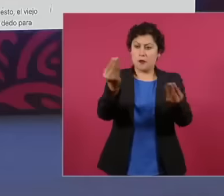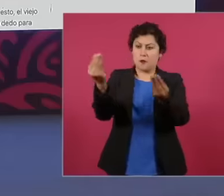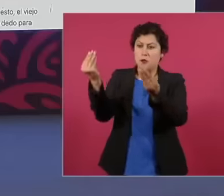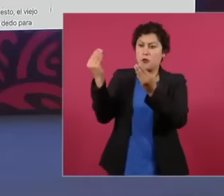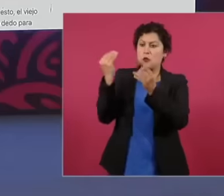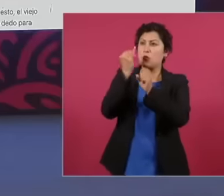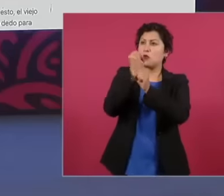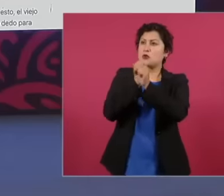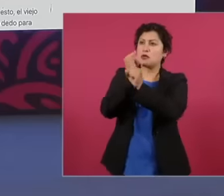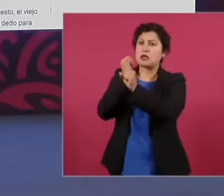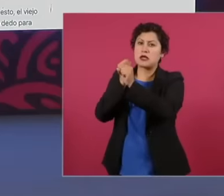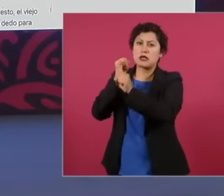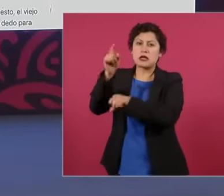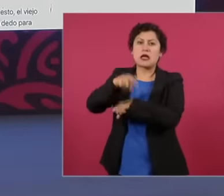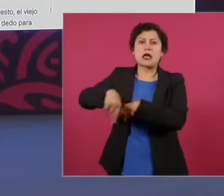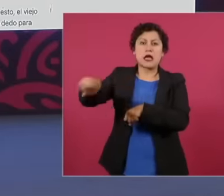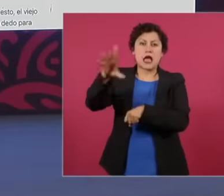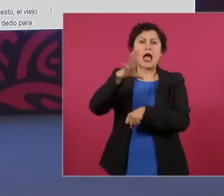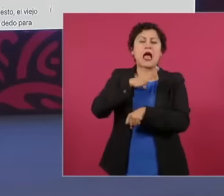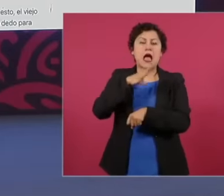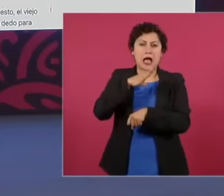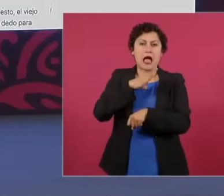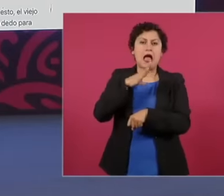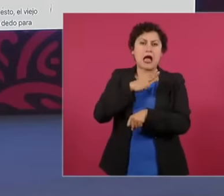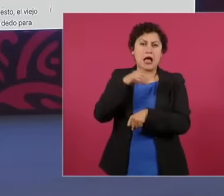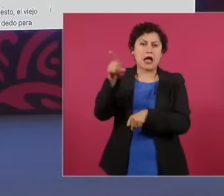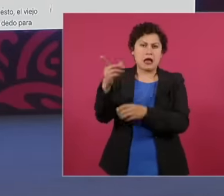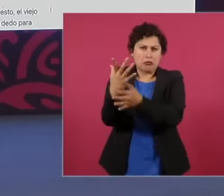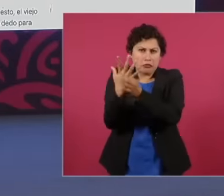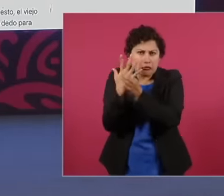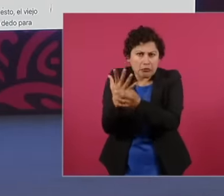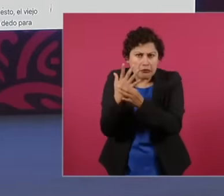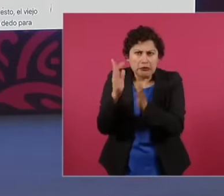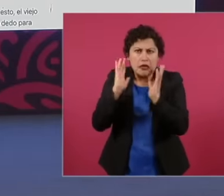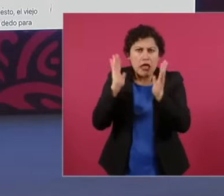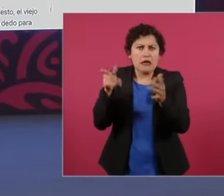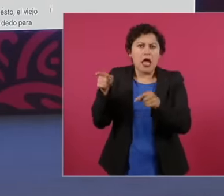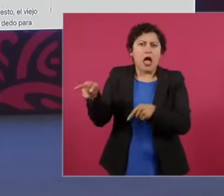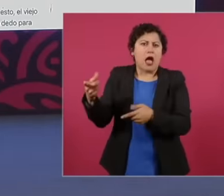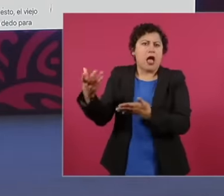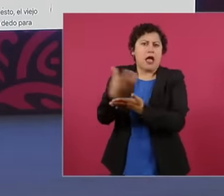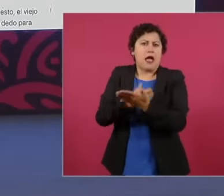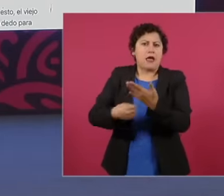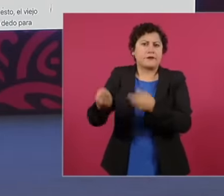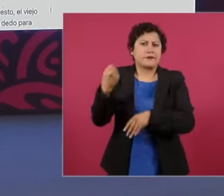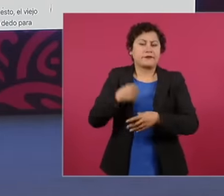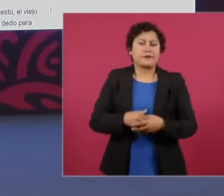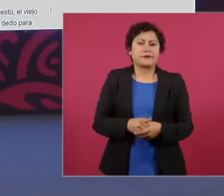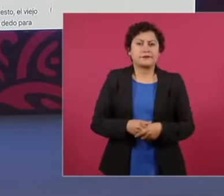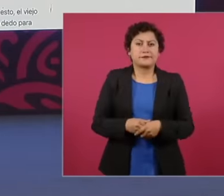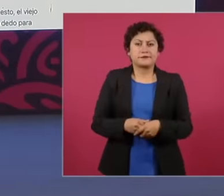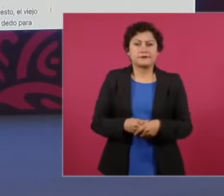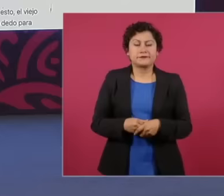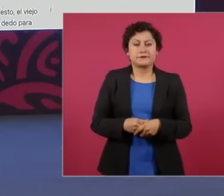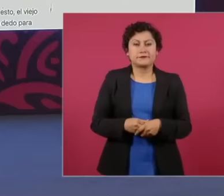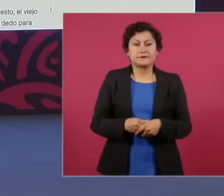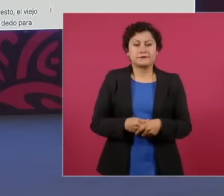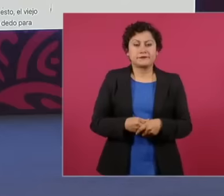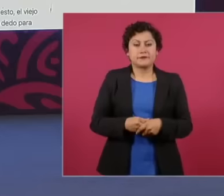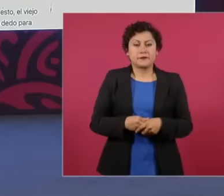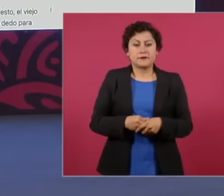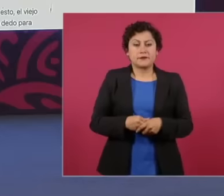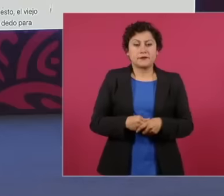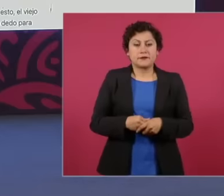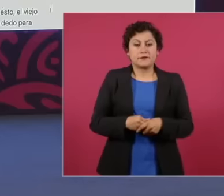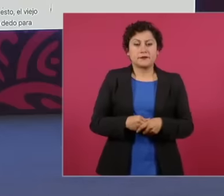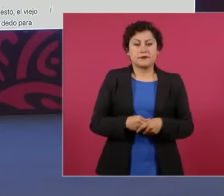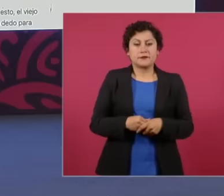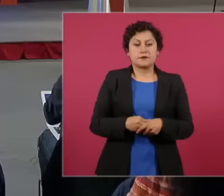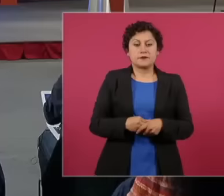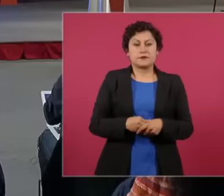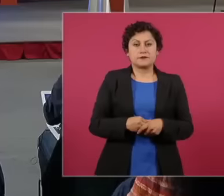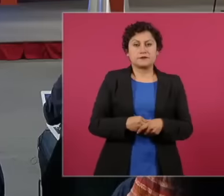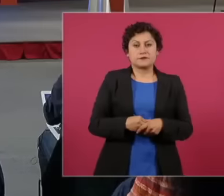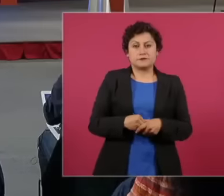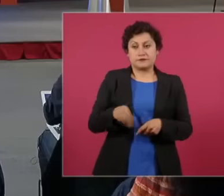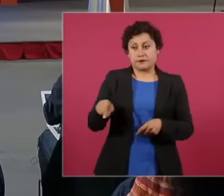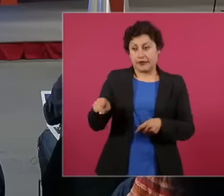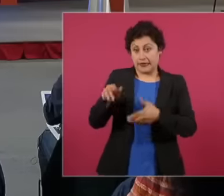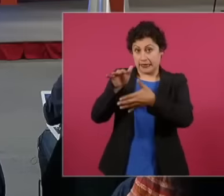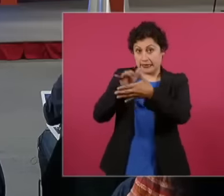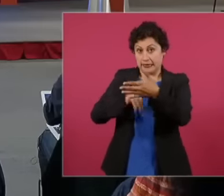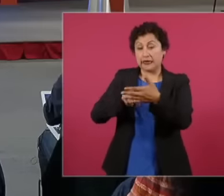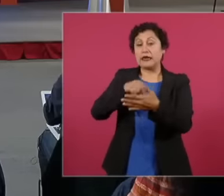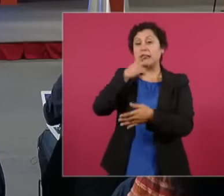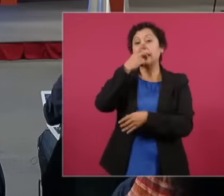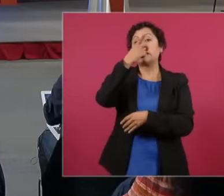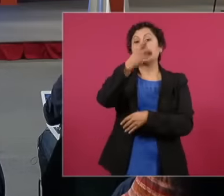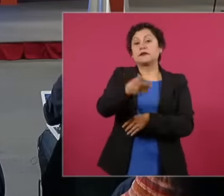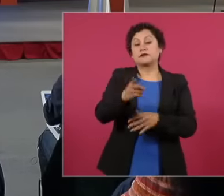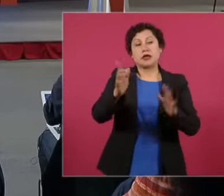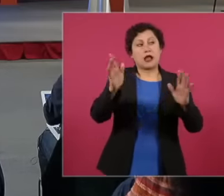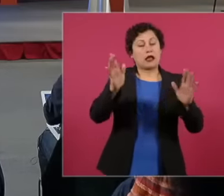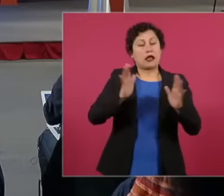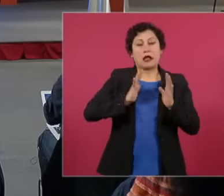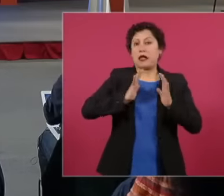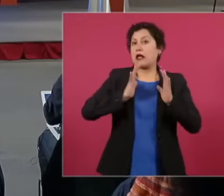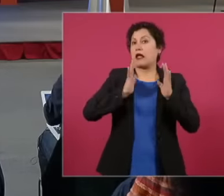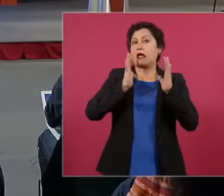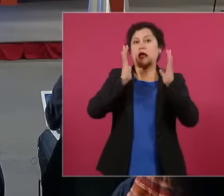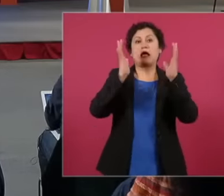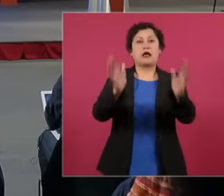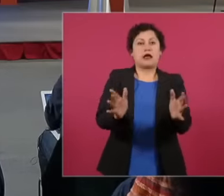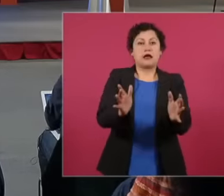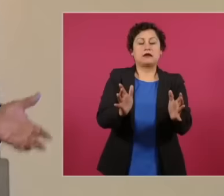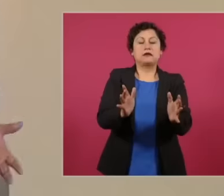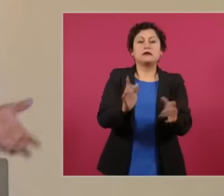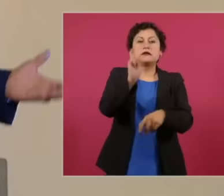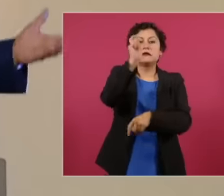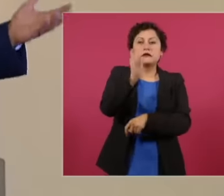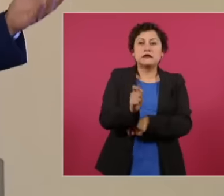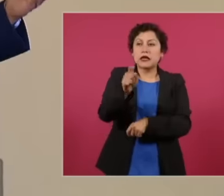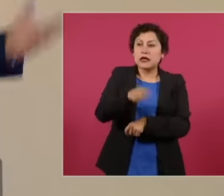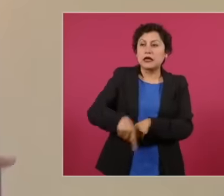advantage it is surprising it implies that millions of voters changed their minds at the last